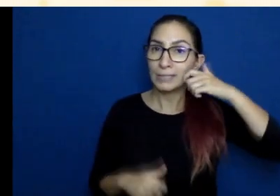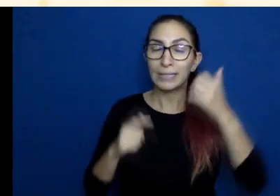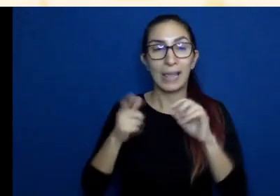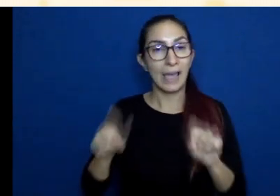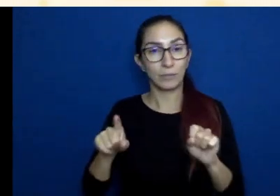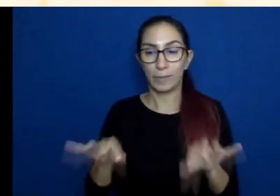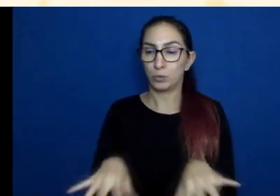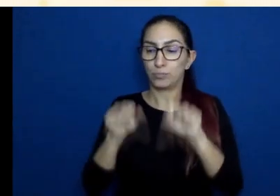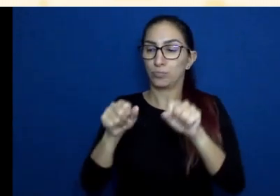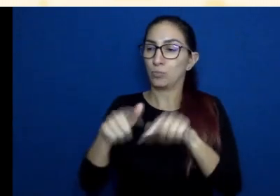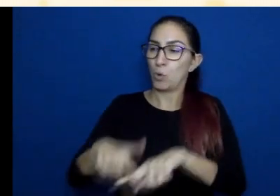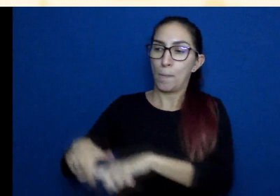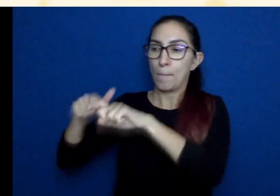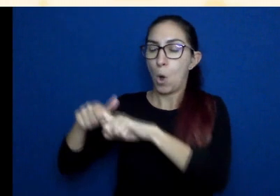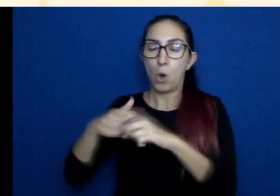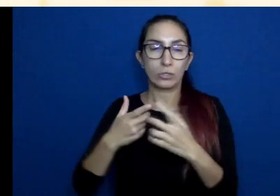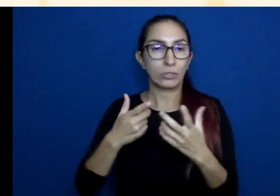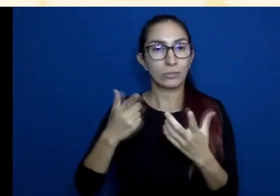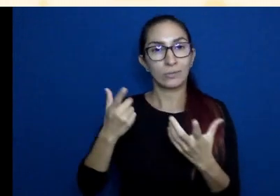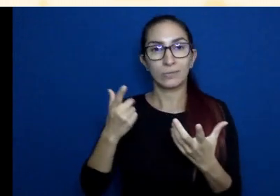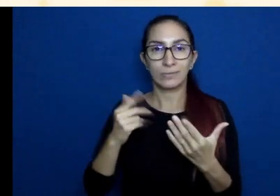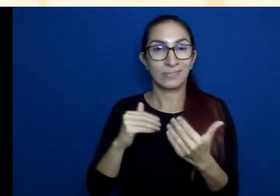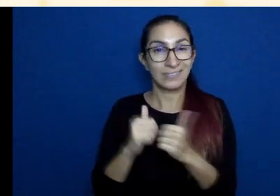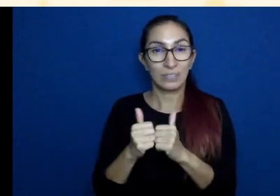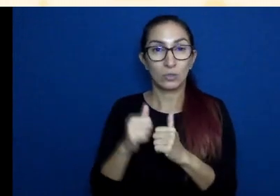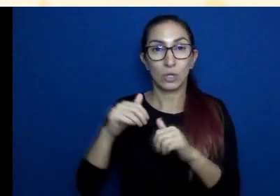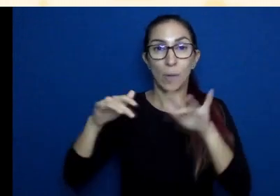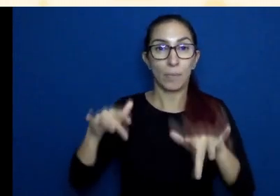So headset users must always be able to pause media, audio,